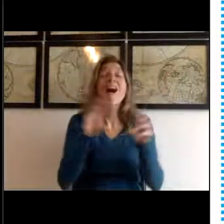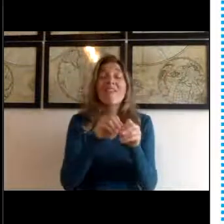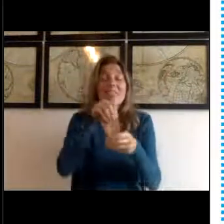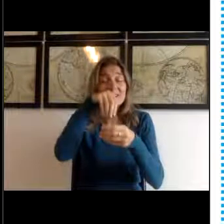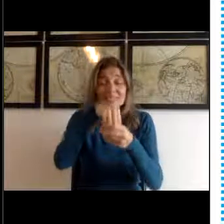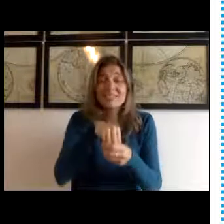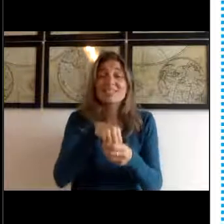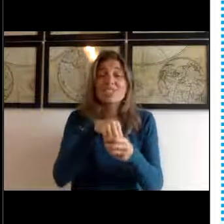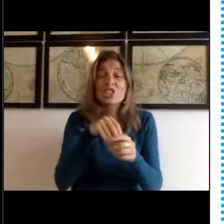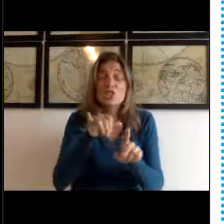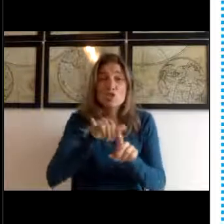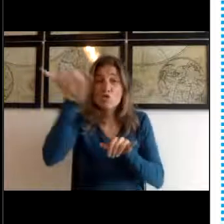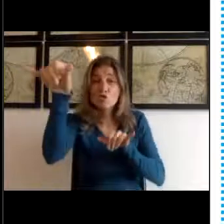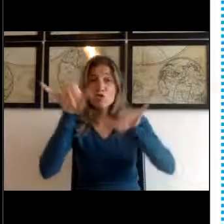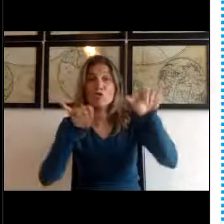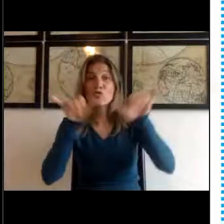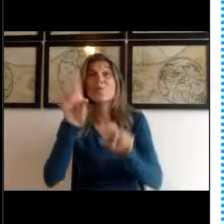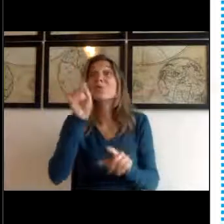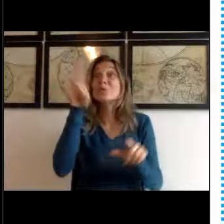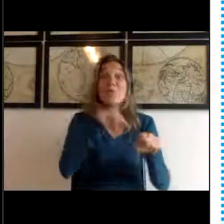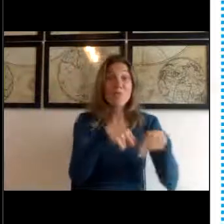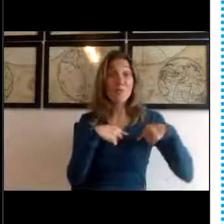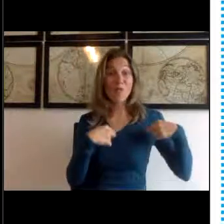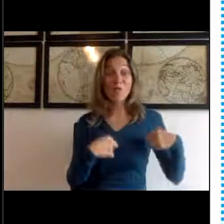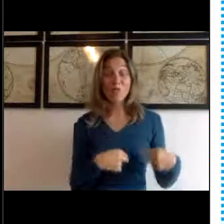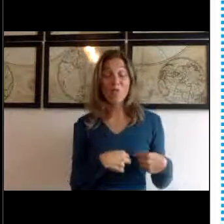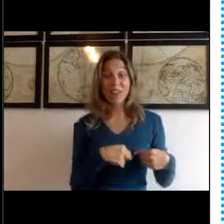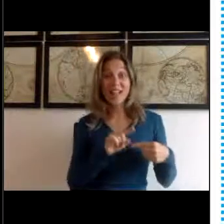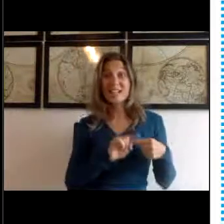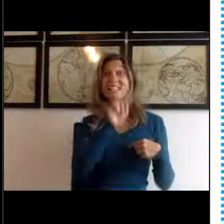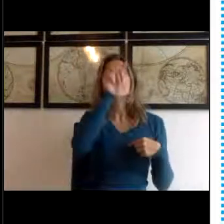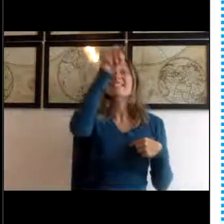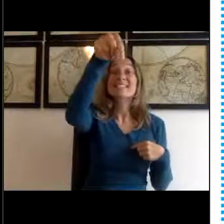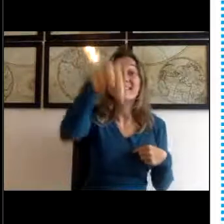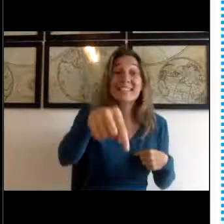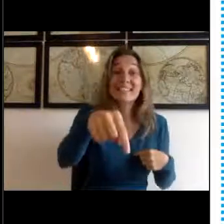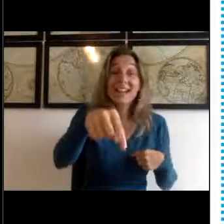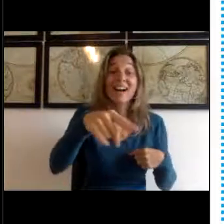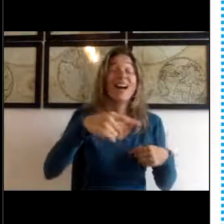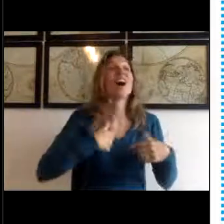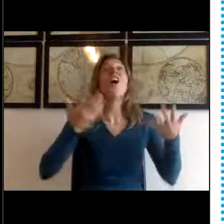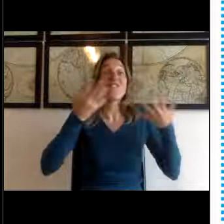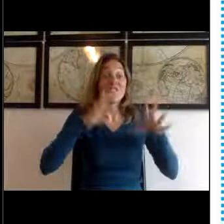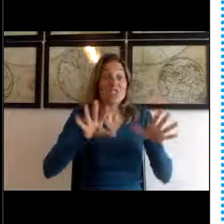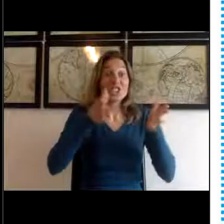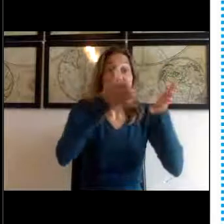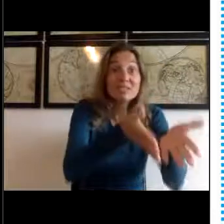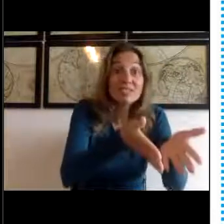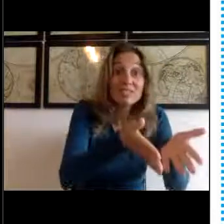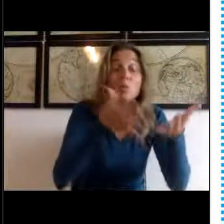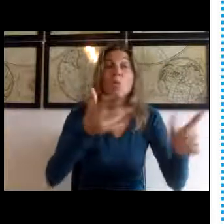Of course, the planning for volunteering experience, on a volunteering experience, planning or returning from one